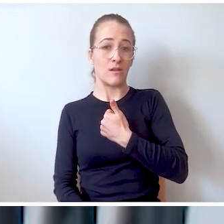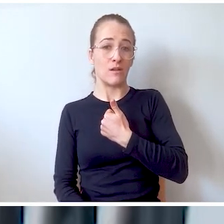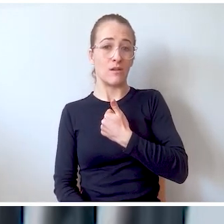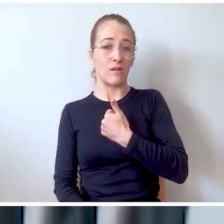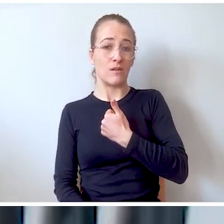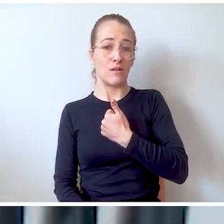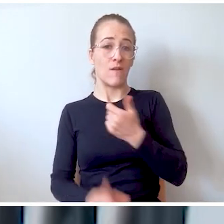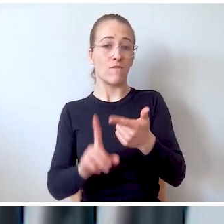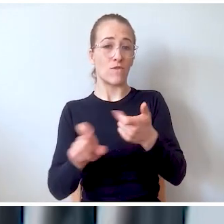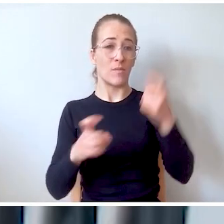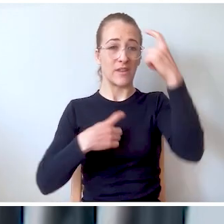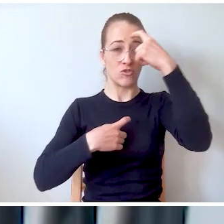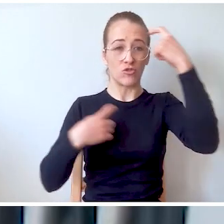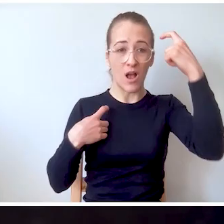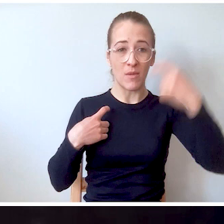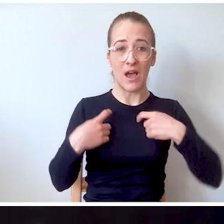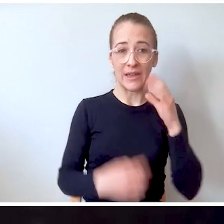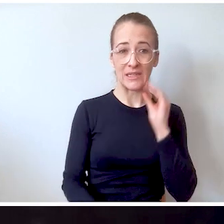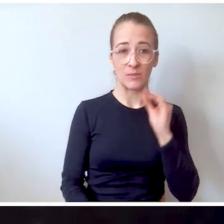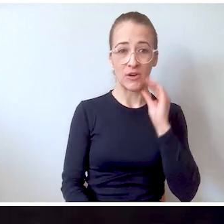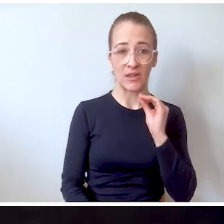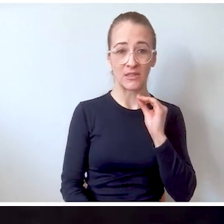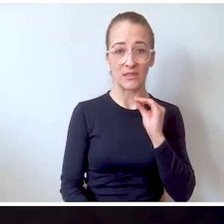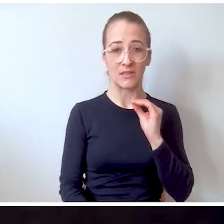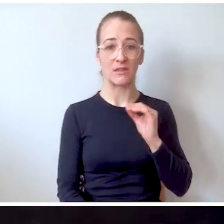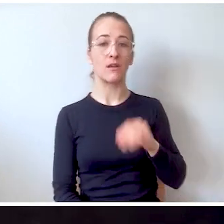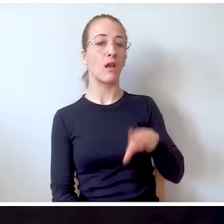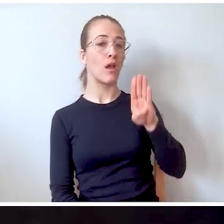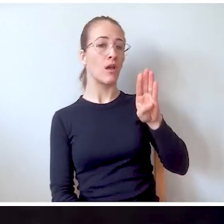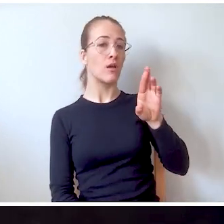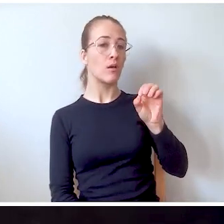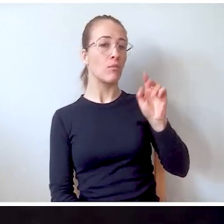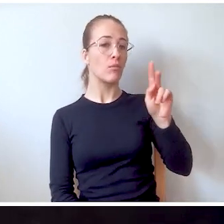from the trauma that I experienced." And so, Brooke, as we're talking about really